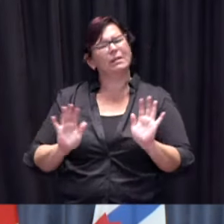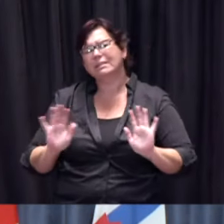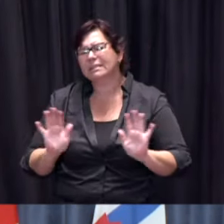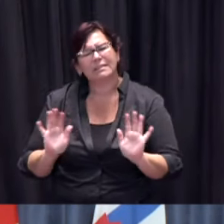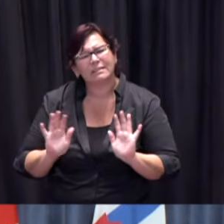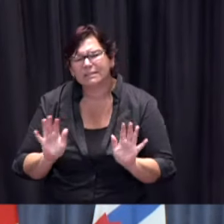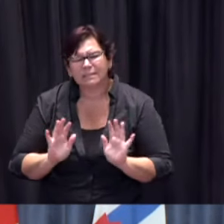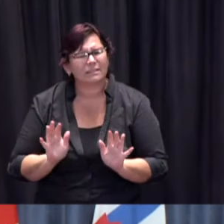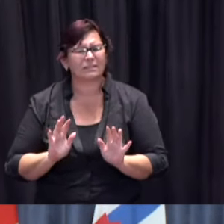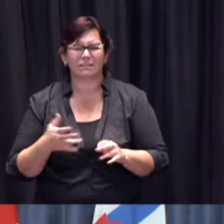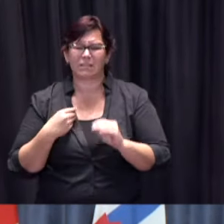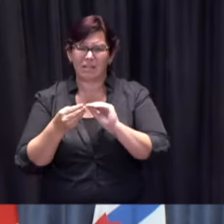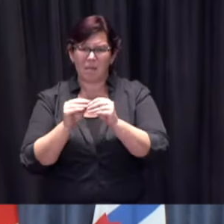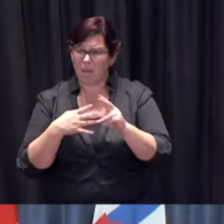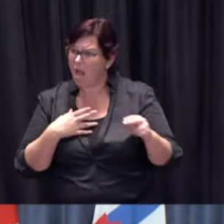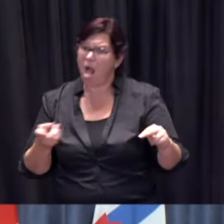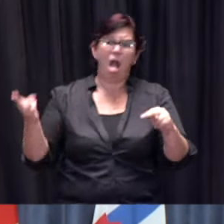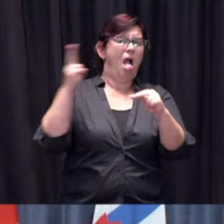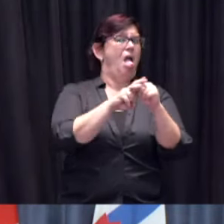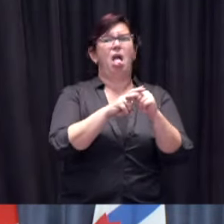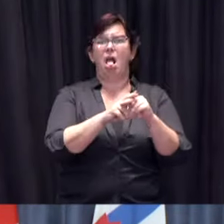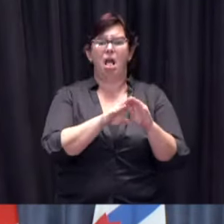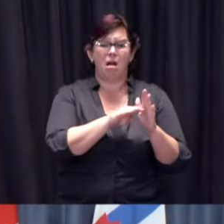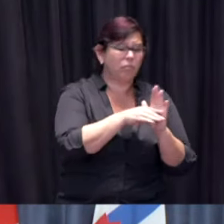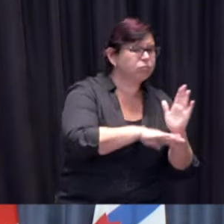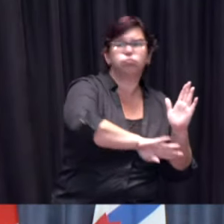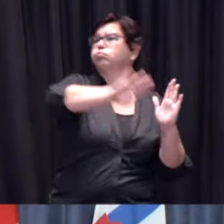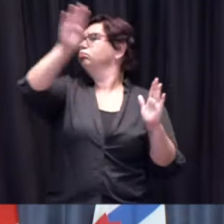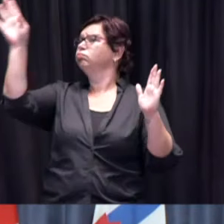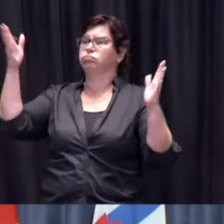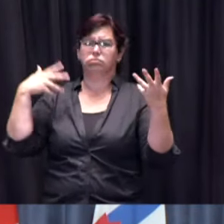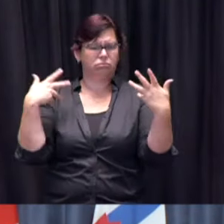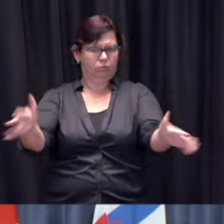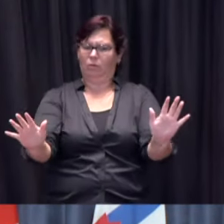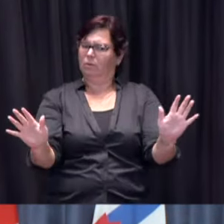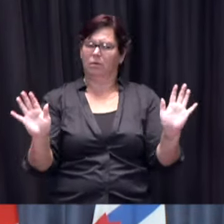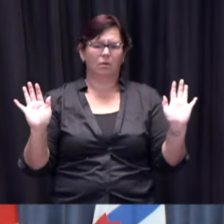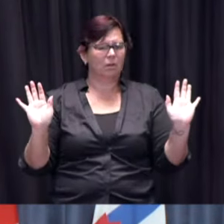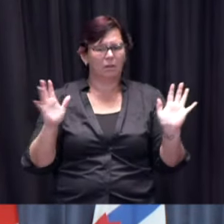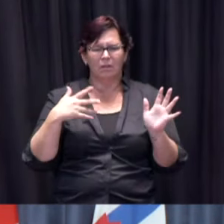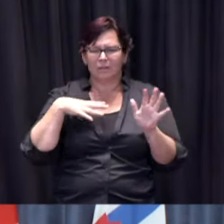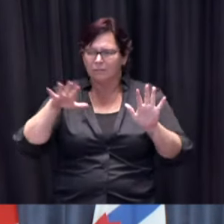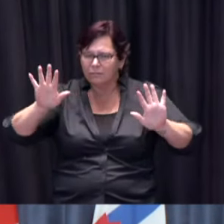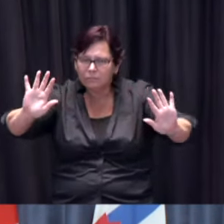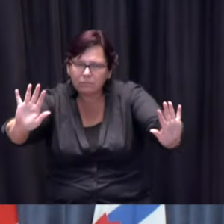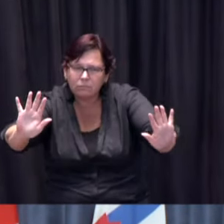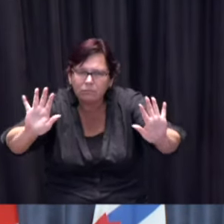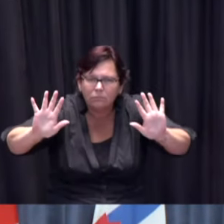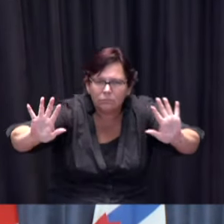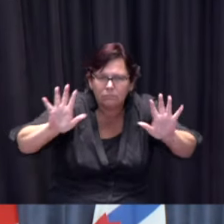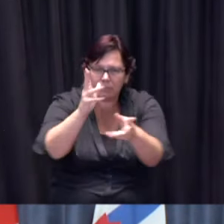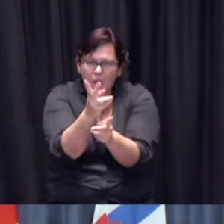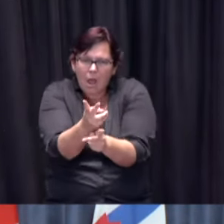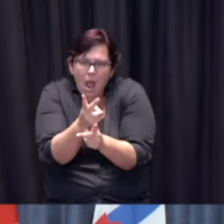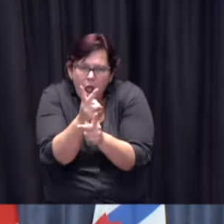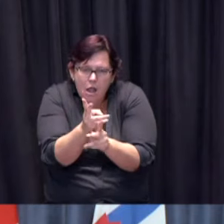in the event of a second wave. A cautious, a comprehensive and a proactive re-opening approach.